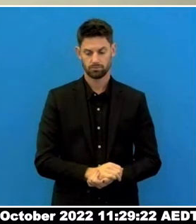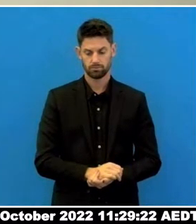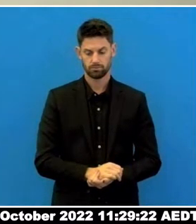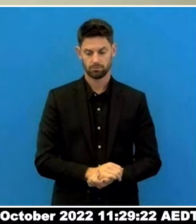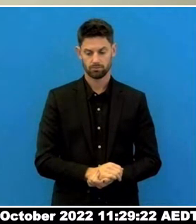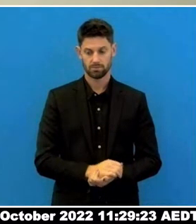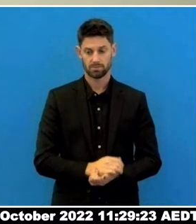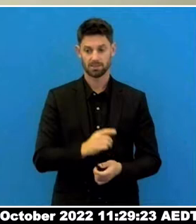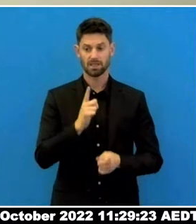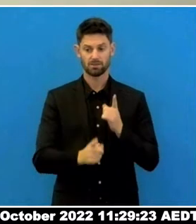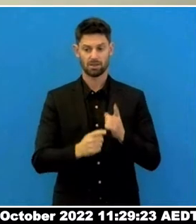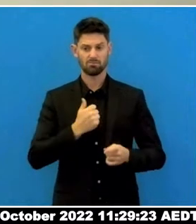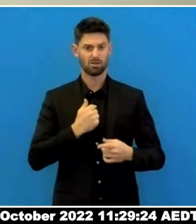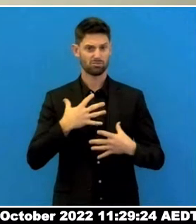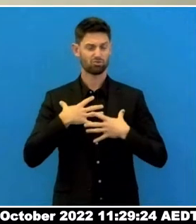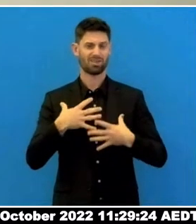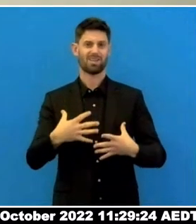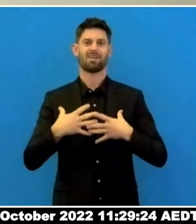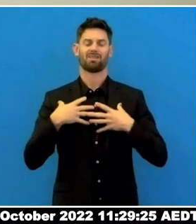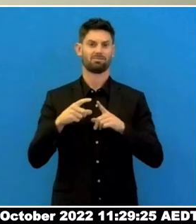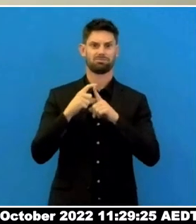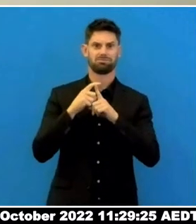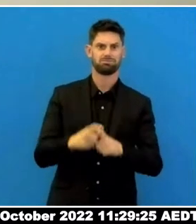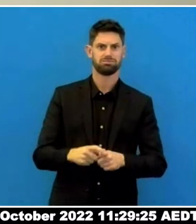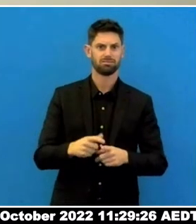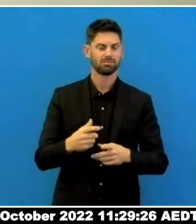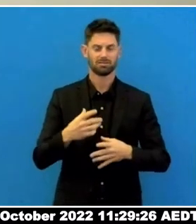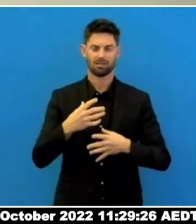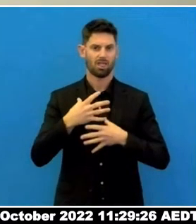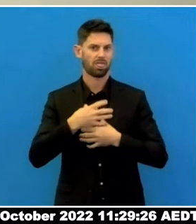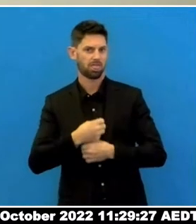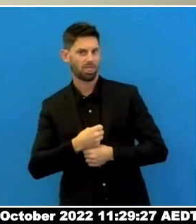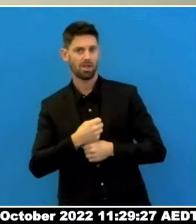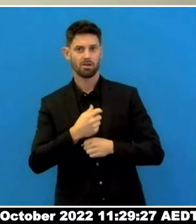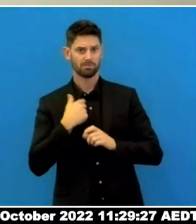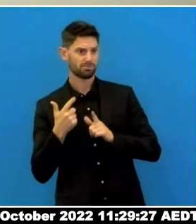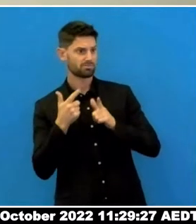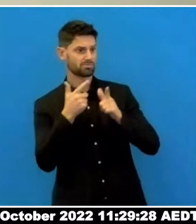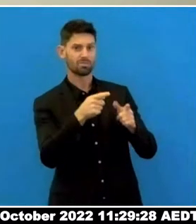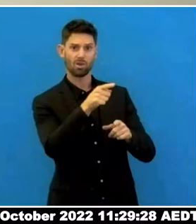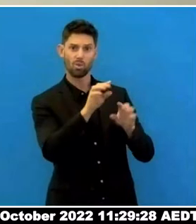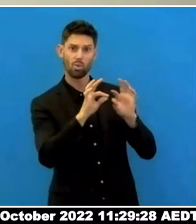Sometimes I go in there Foundation House sometime I go doctor, never see in there,